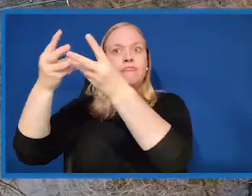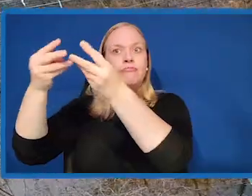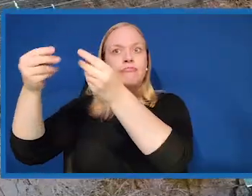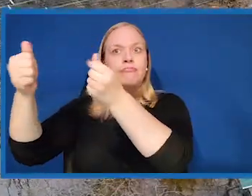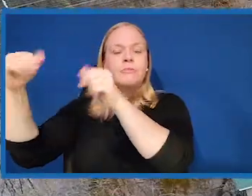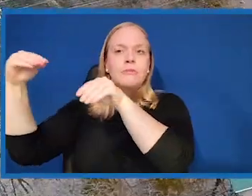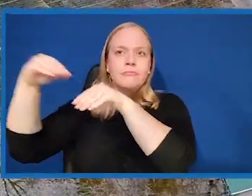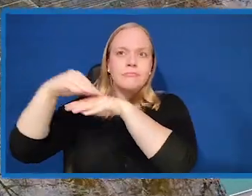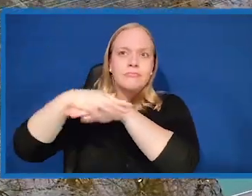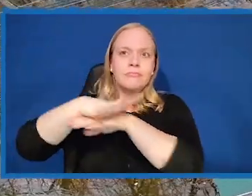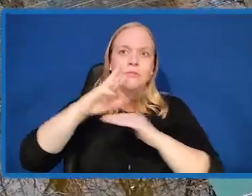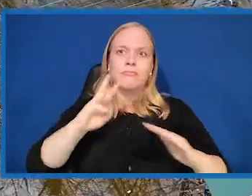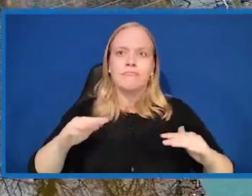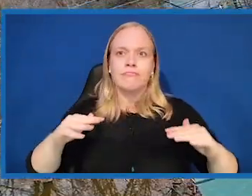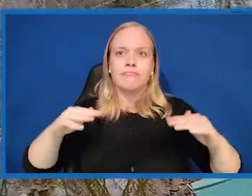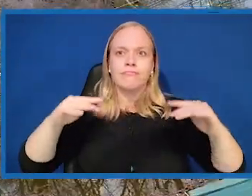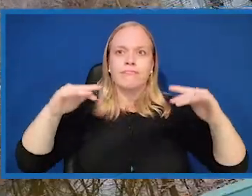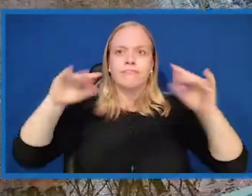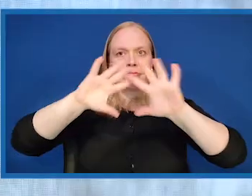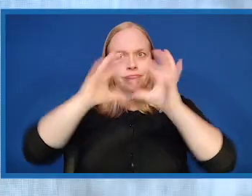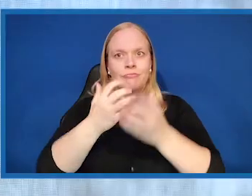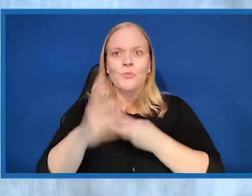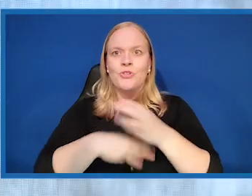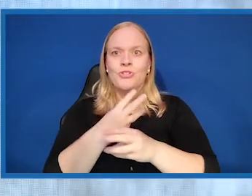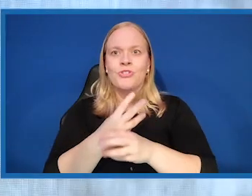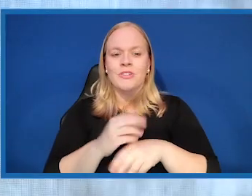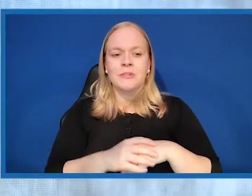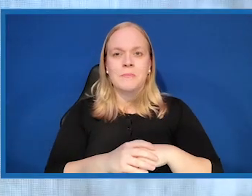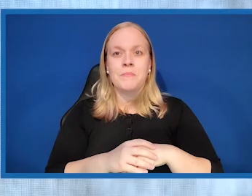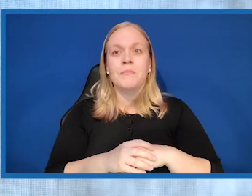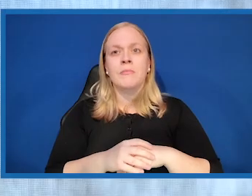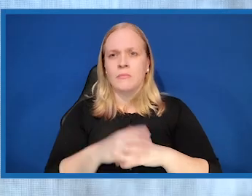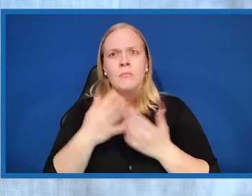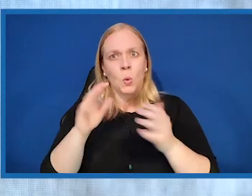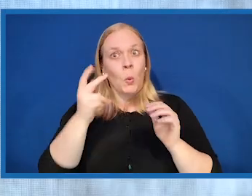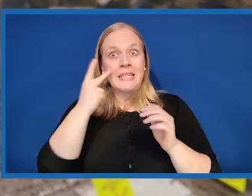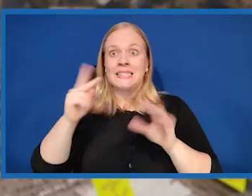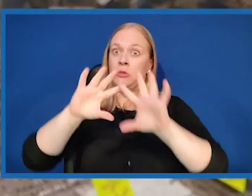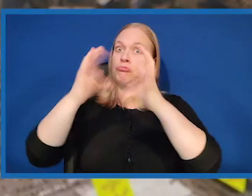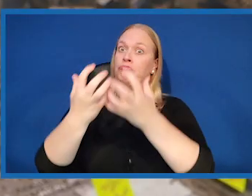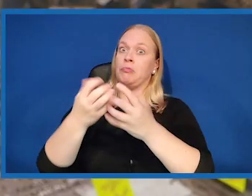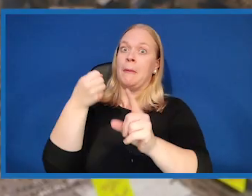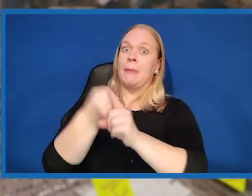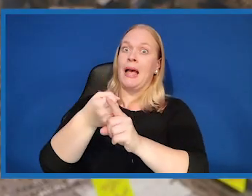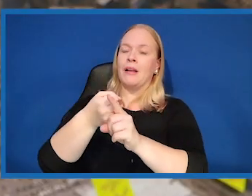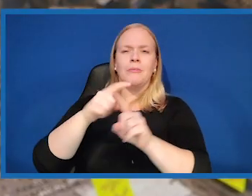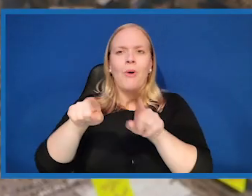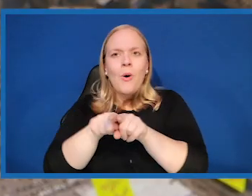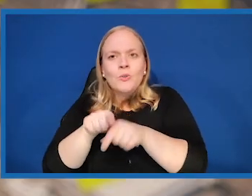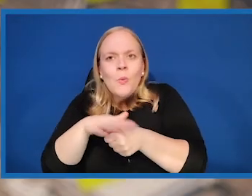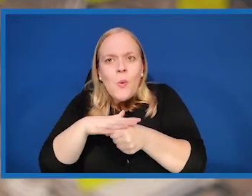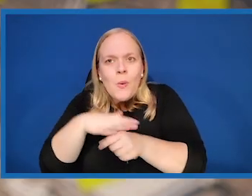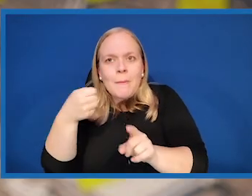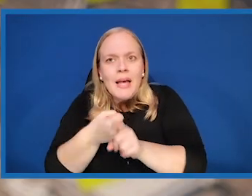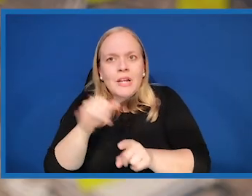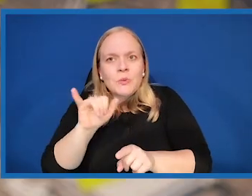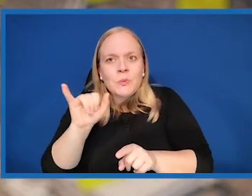RISES THROUGHOUT THE GLOBE. AND THERE ARE LOCALIZED IMPACTS OF SEA LEVEL RISE. IN HAMPTON ROADS WE ARE PARTICULARLY VULNERABLE